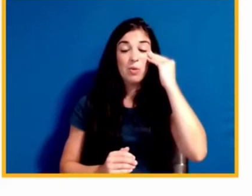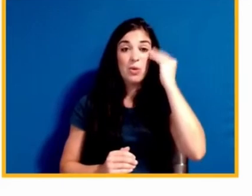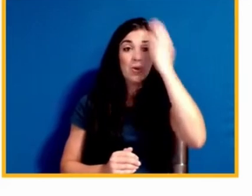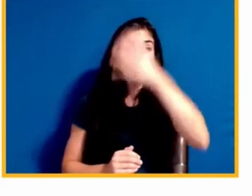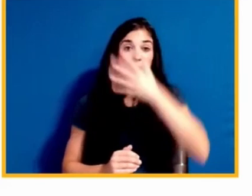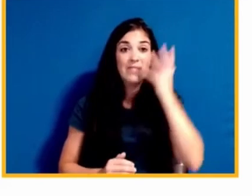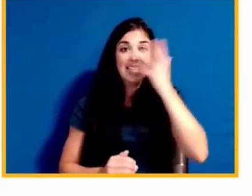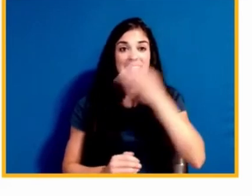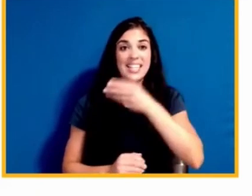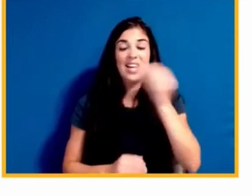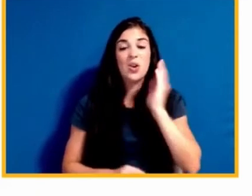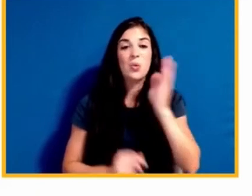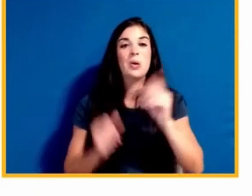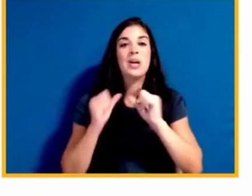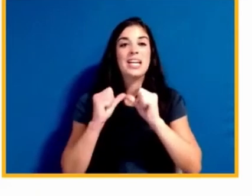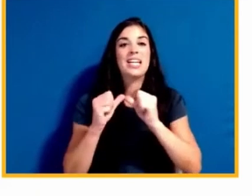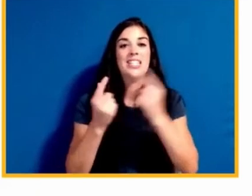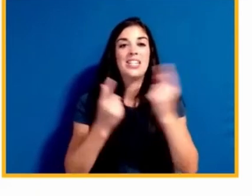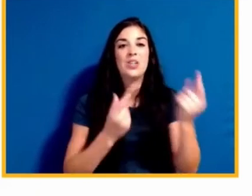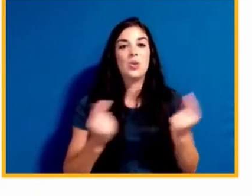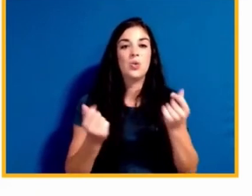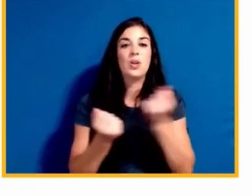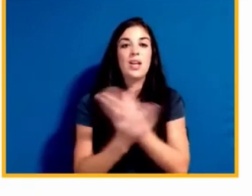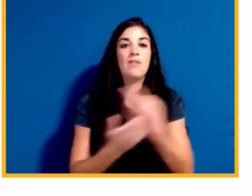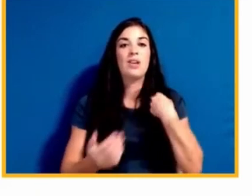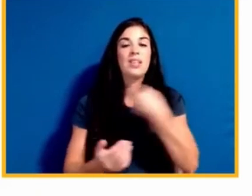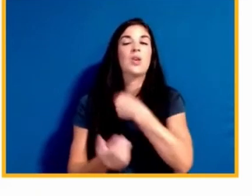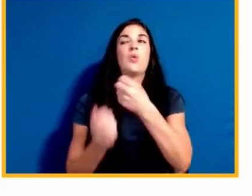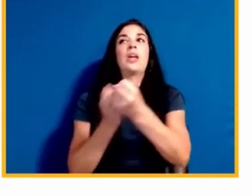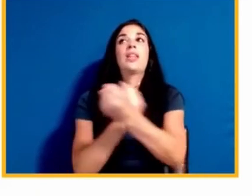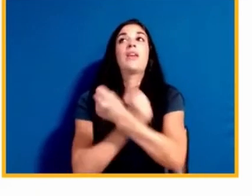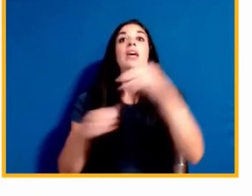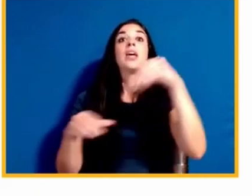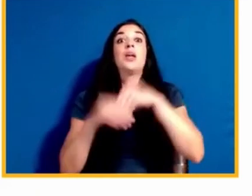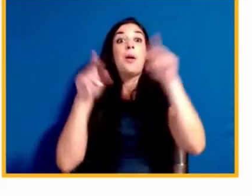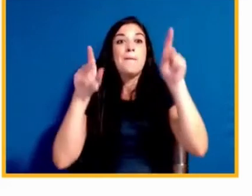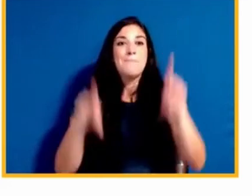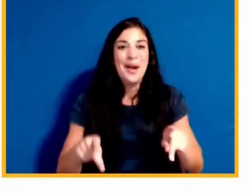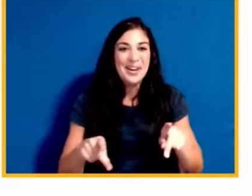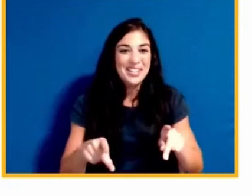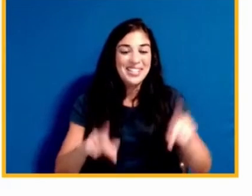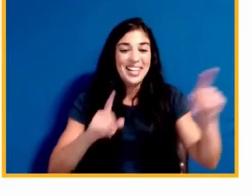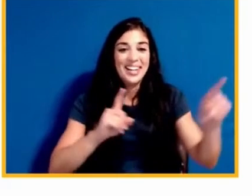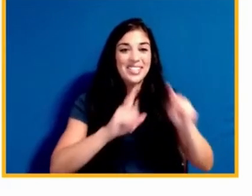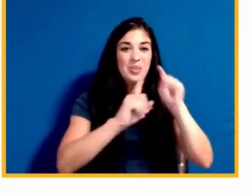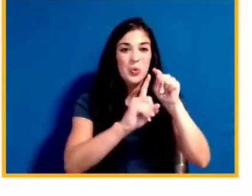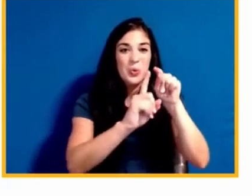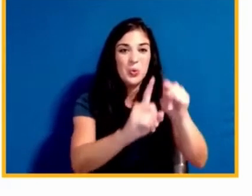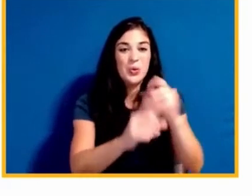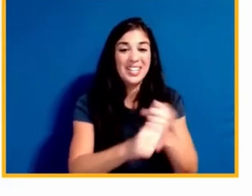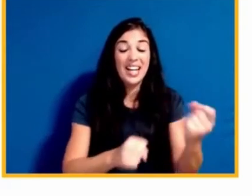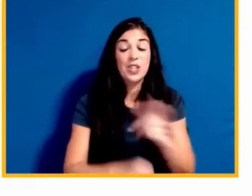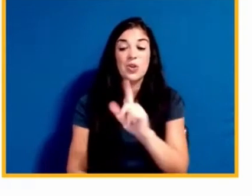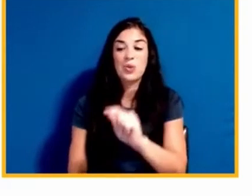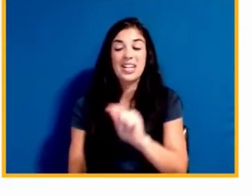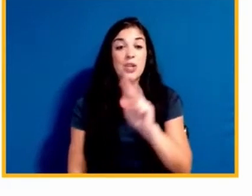all continue doing what we love, but in person. So let's work towards that next year in 2022.